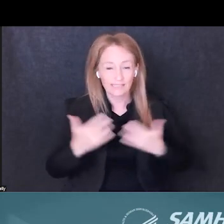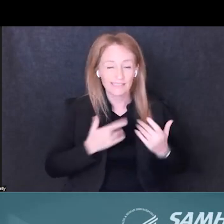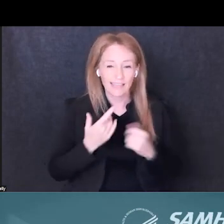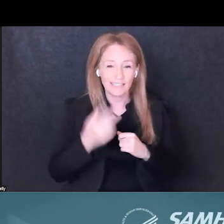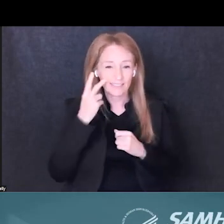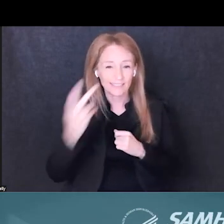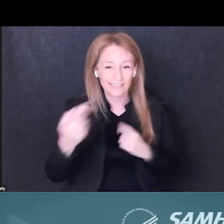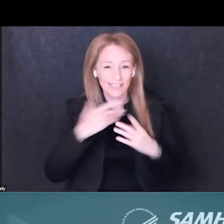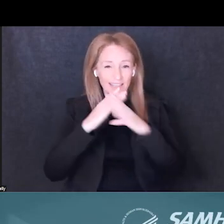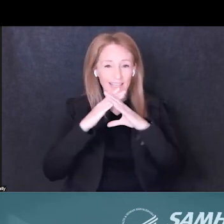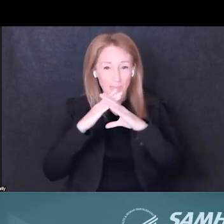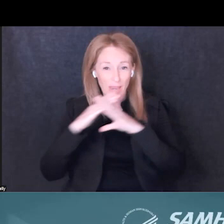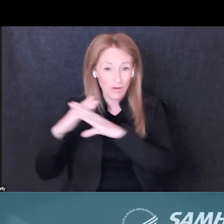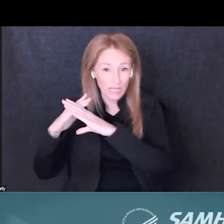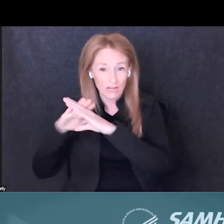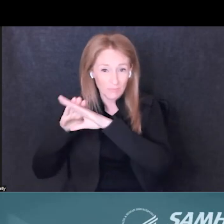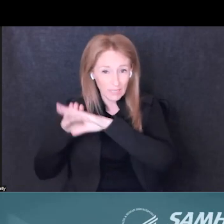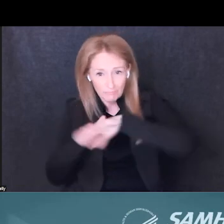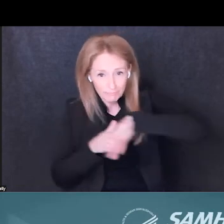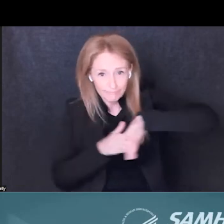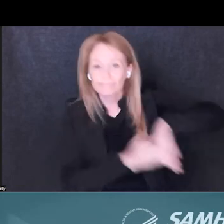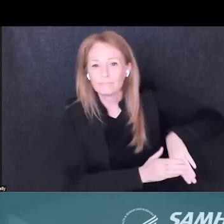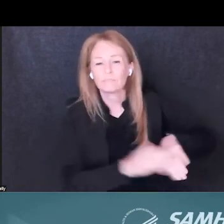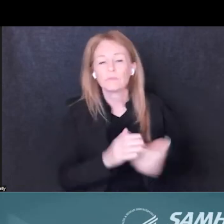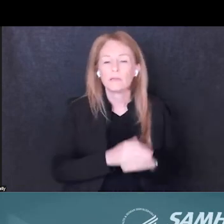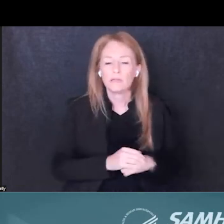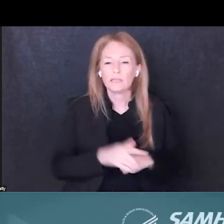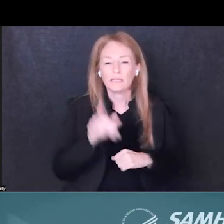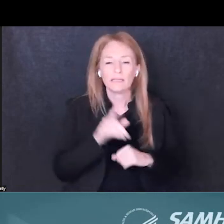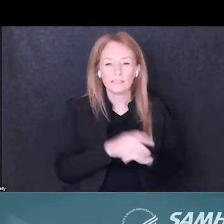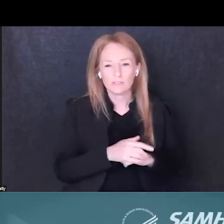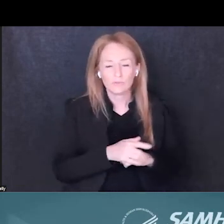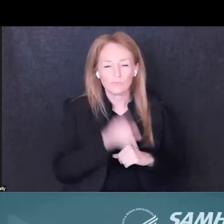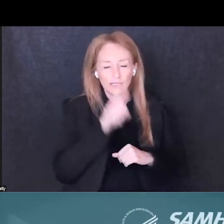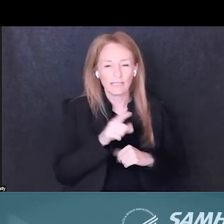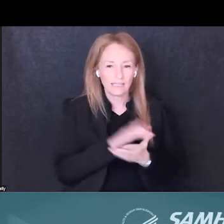I THINK IT IS SO EASY TO THINK THAT COUNTY LINES OR SILOS.